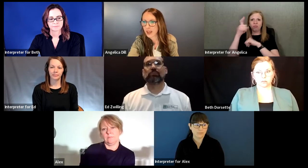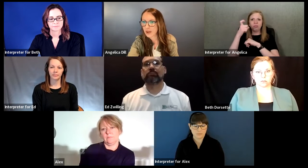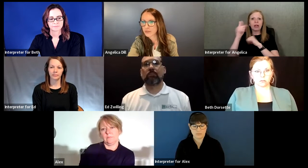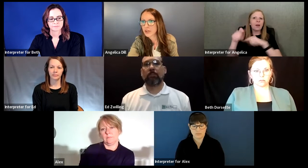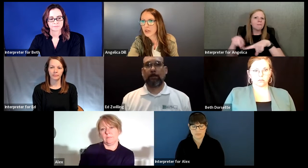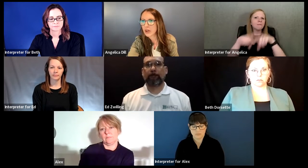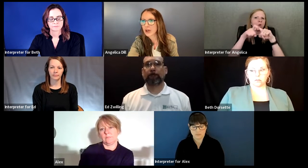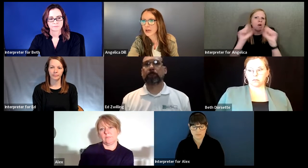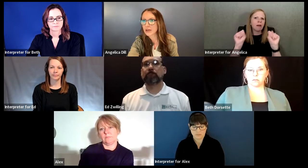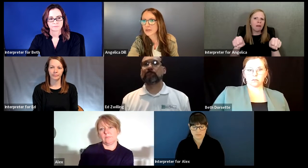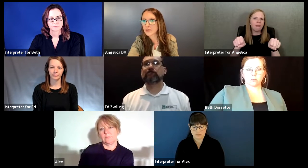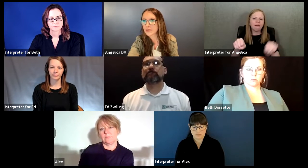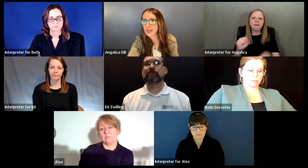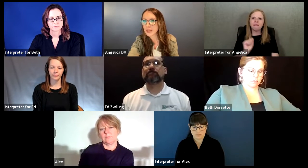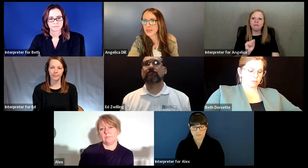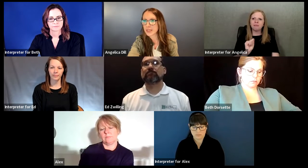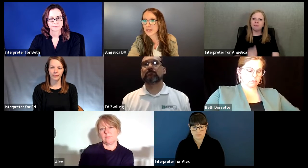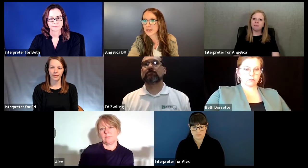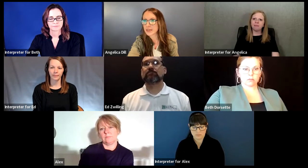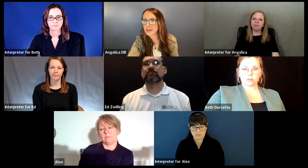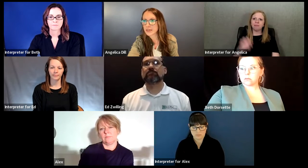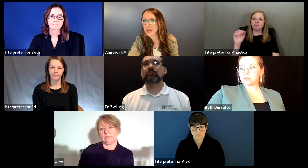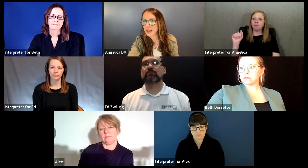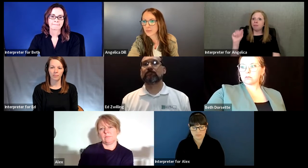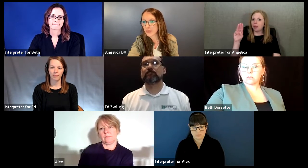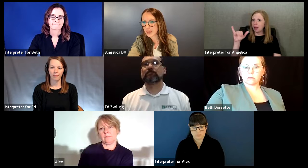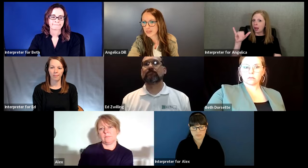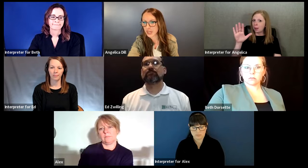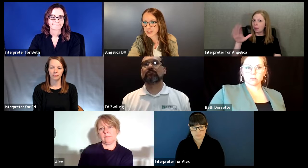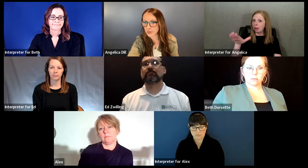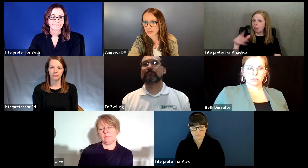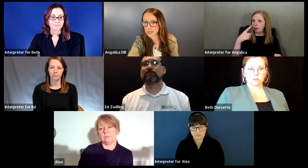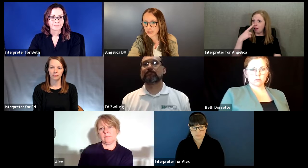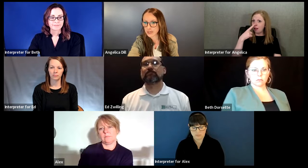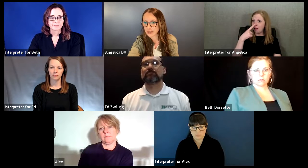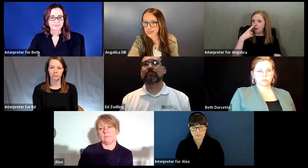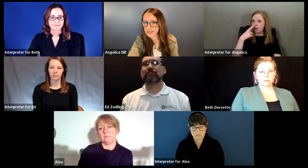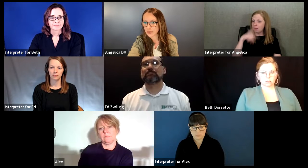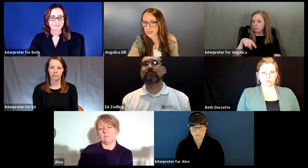And I'm going to have Amy put that in the chat, as well, to make sure in case anyone